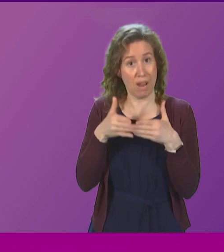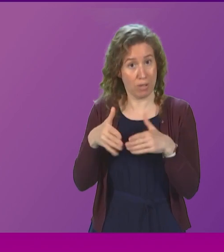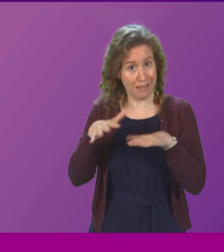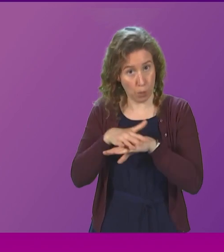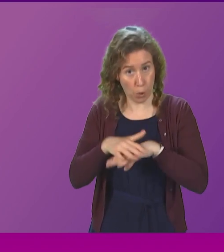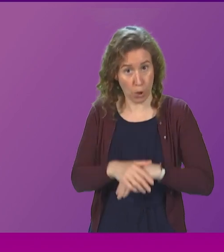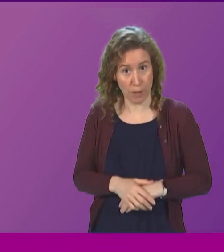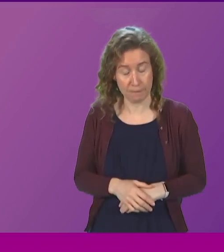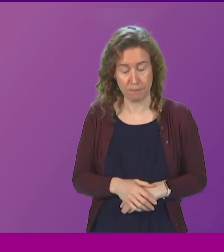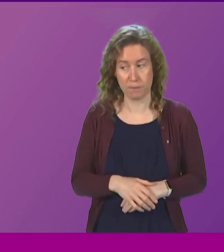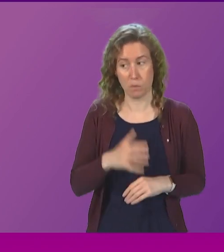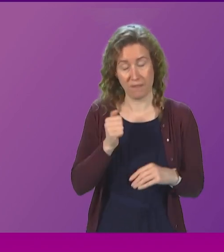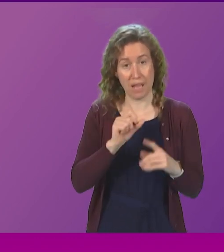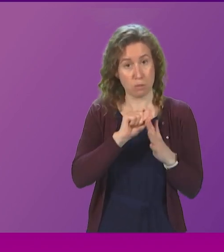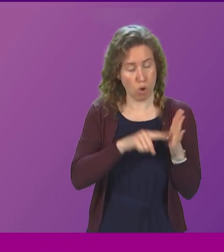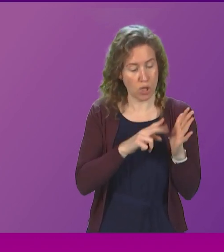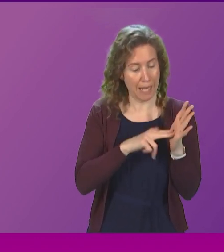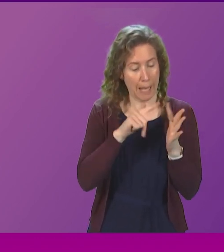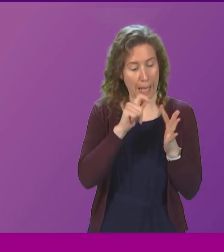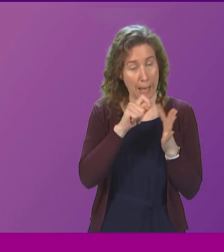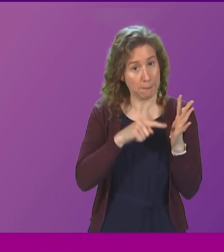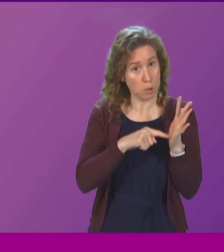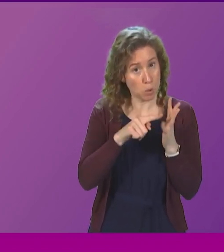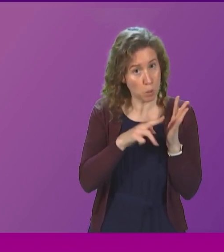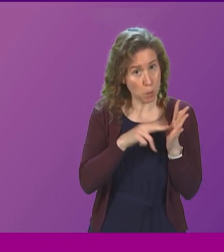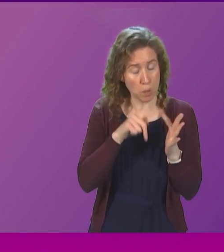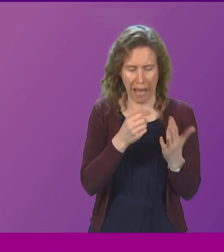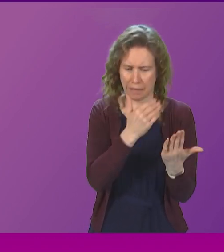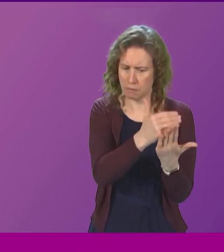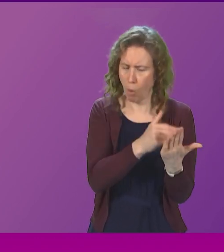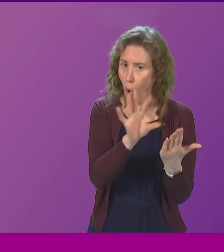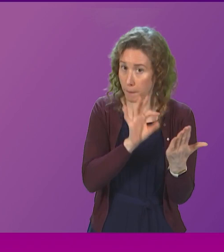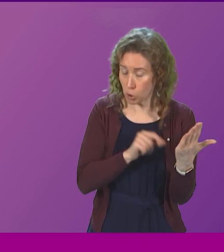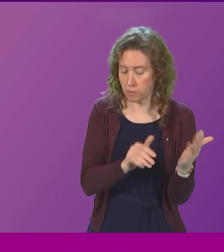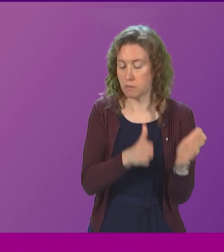We have had project Neptune, which set out a number of options, and Angus Campbell was